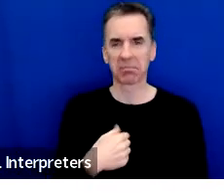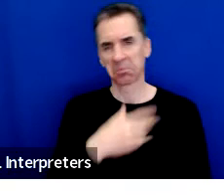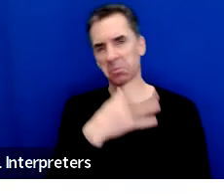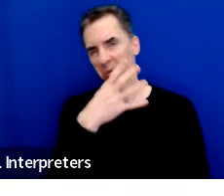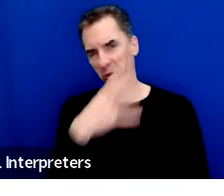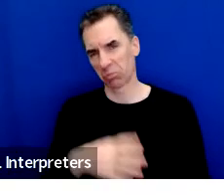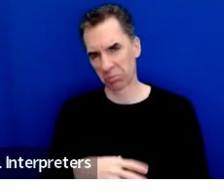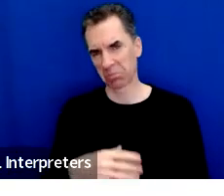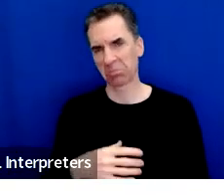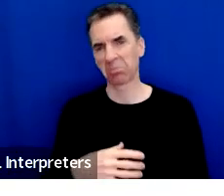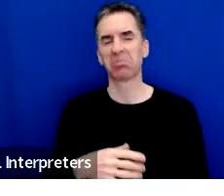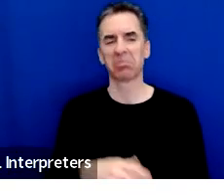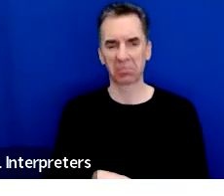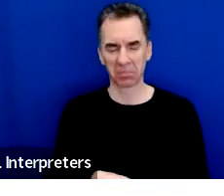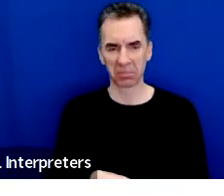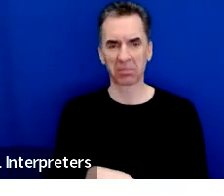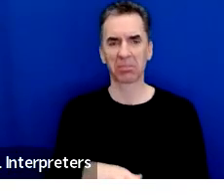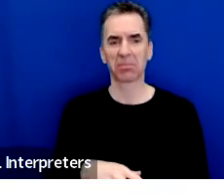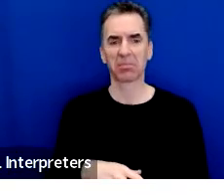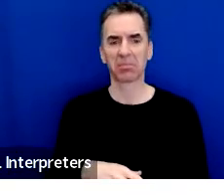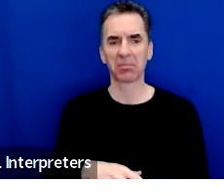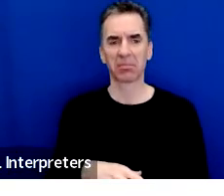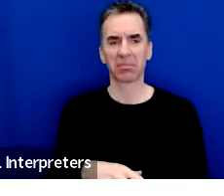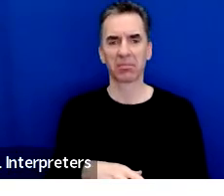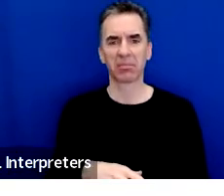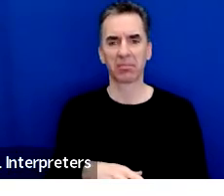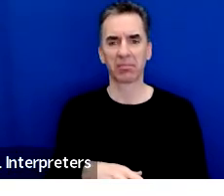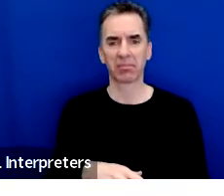And in addition to or I guess it's part of being a librarian